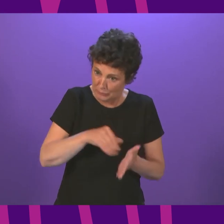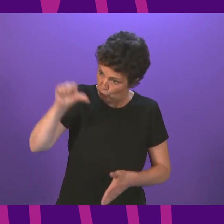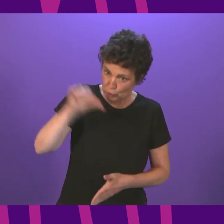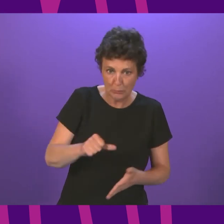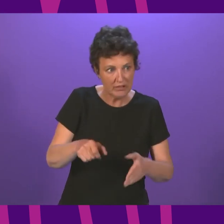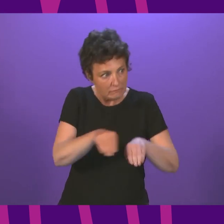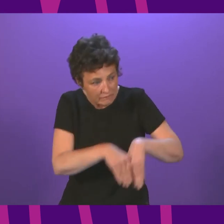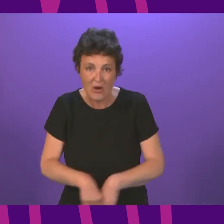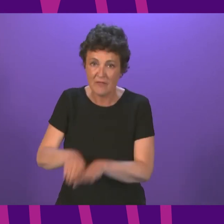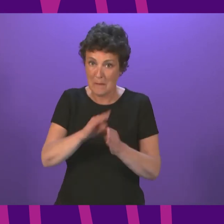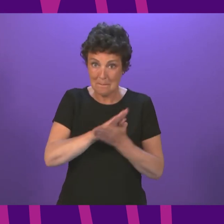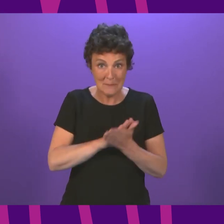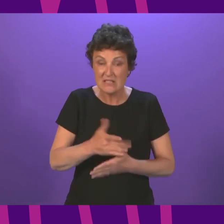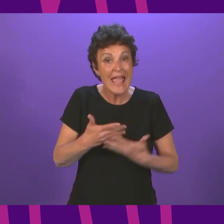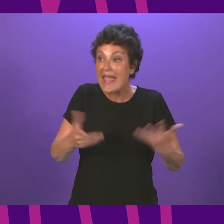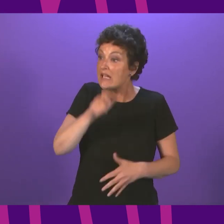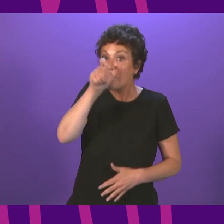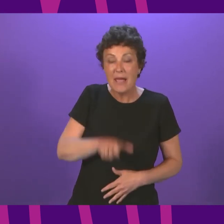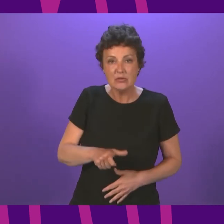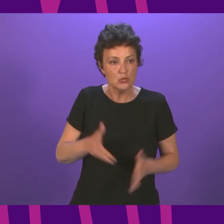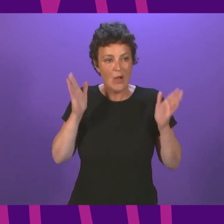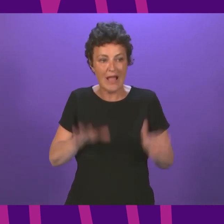he dealt with soft play areas. Was he at that meeting?